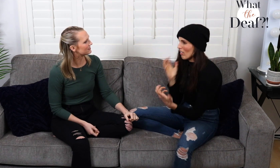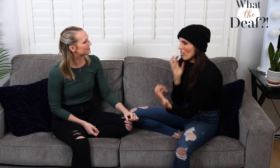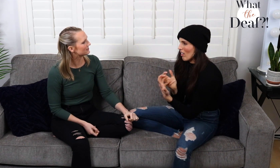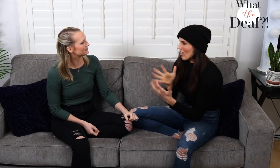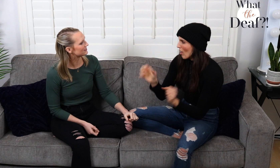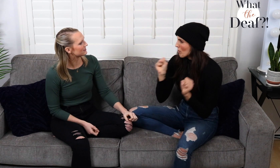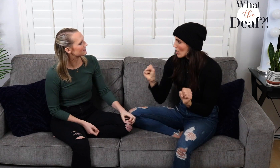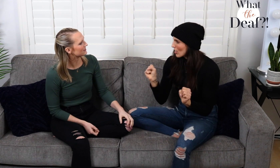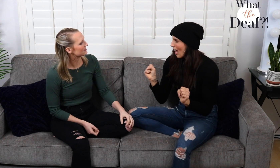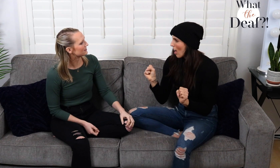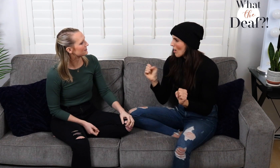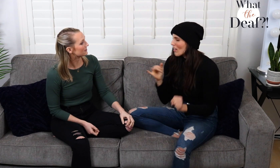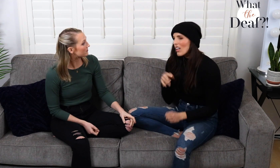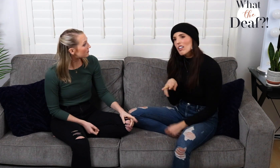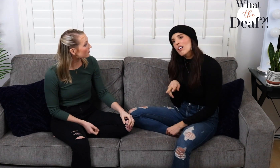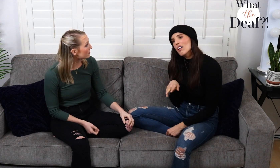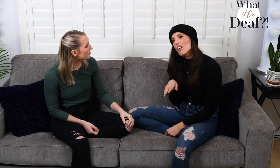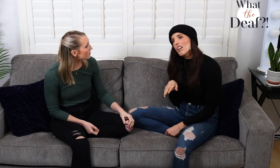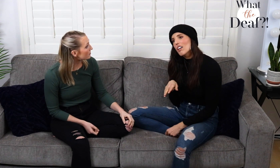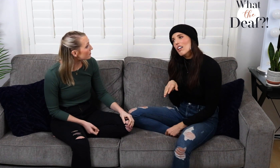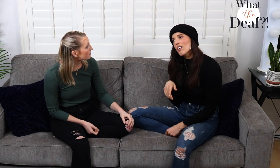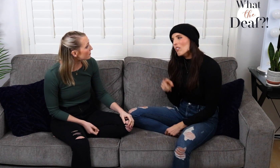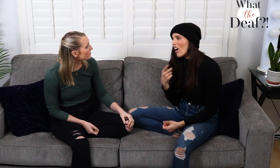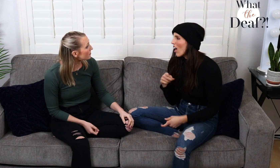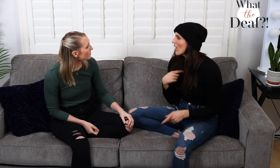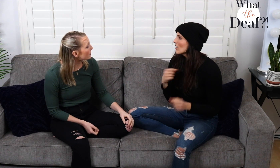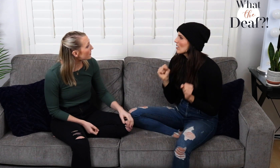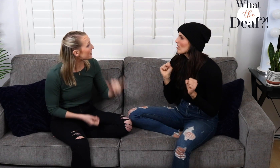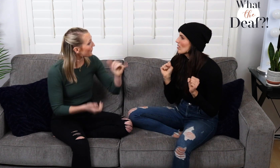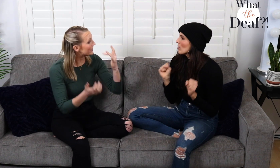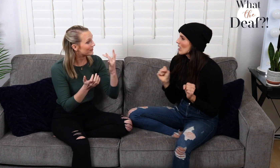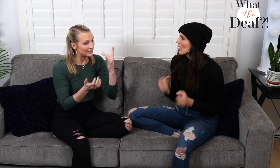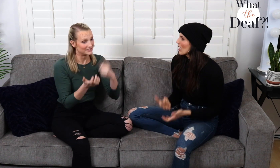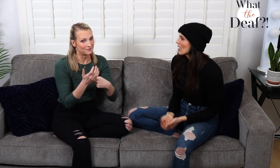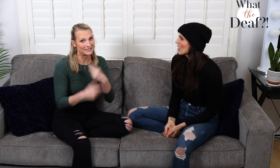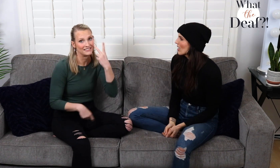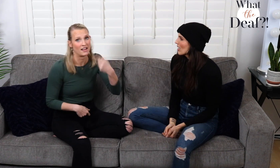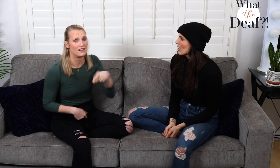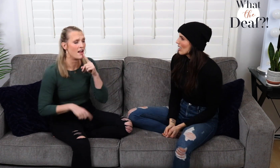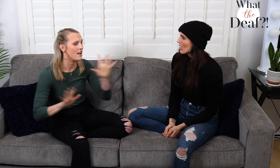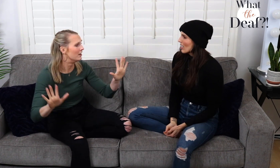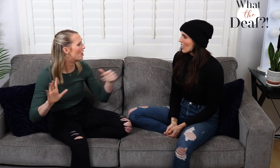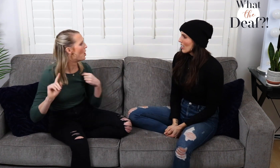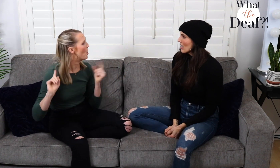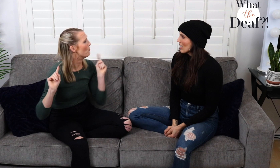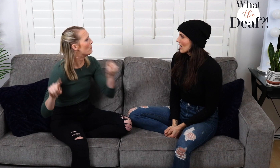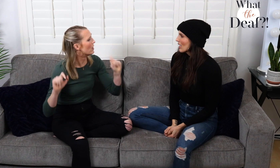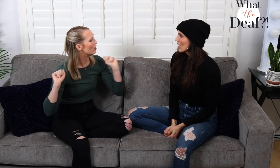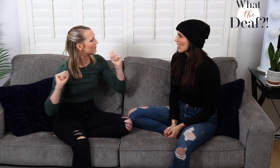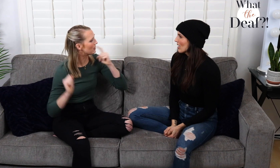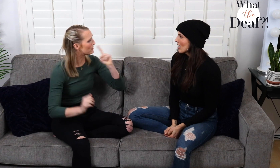that fits our workout and I'm just like, “I just workout.” And that's why sometimes I'm like,